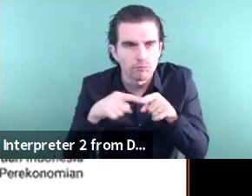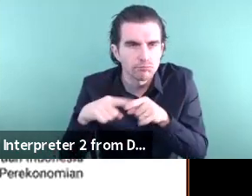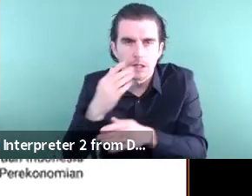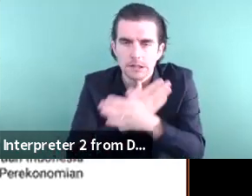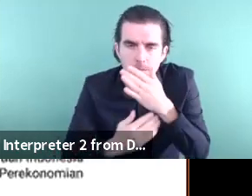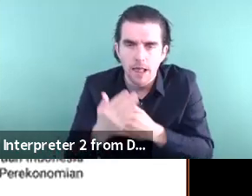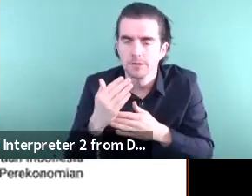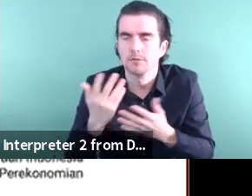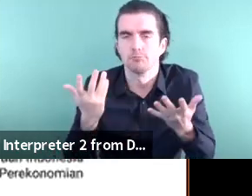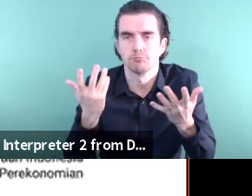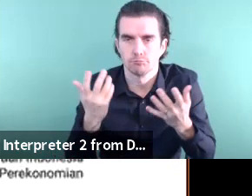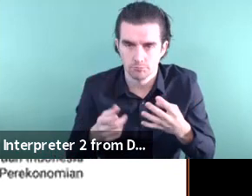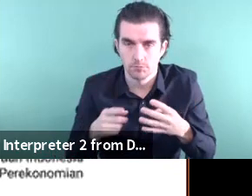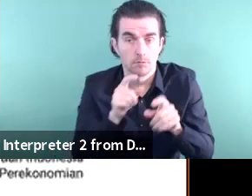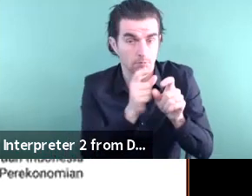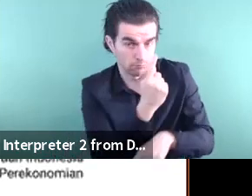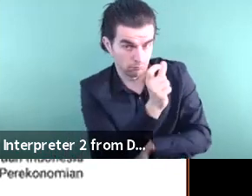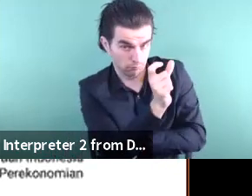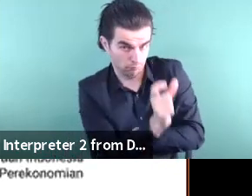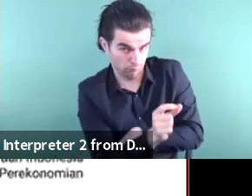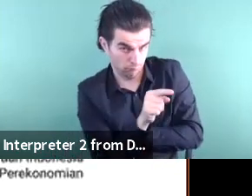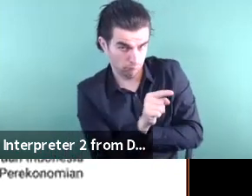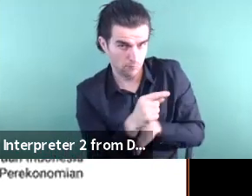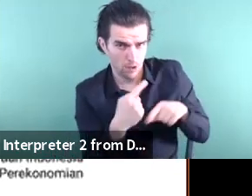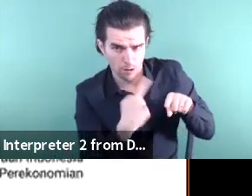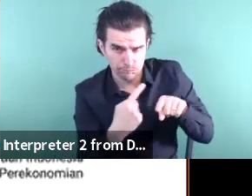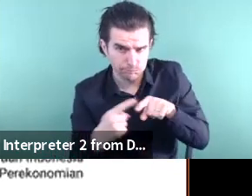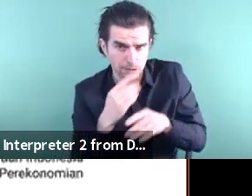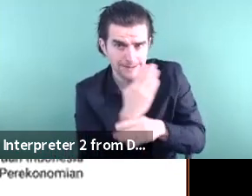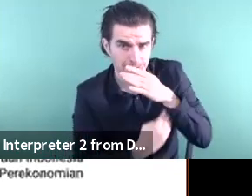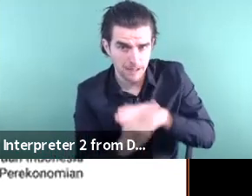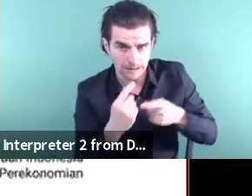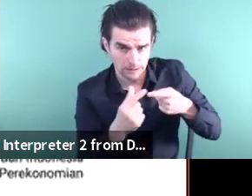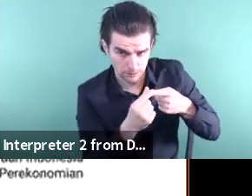goods and services as well as goods and services required study that Bimbika mentioned earlier.